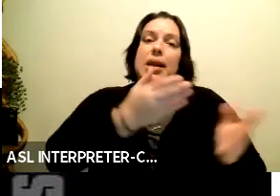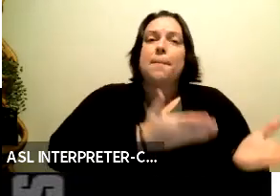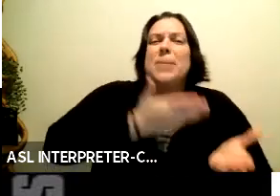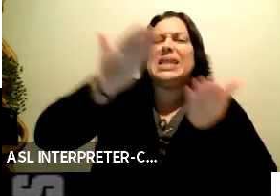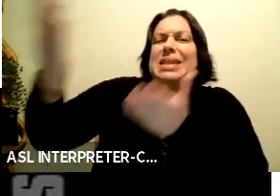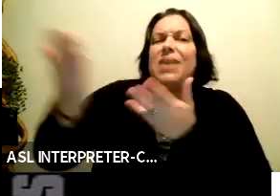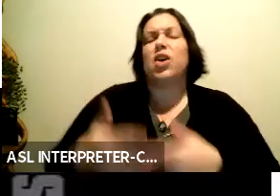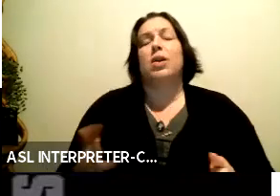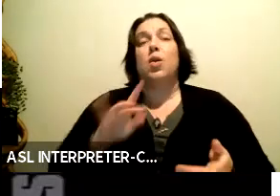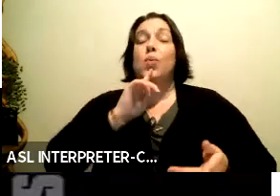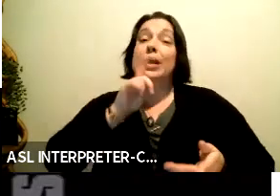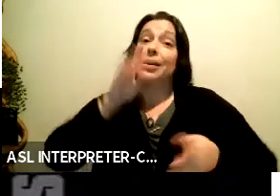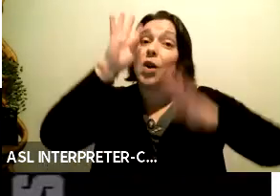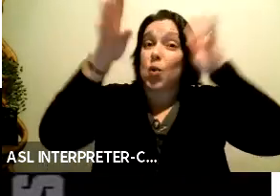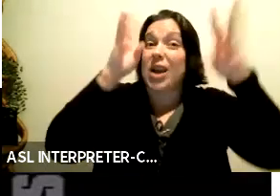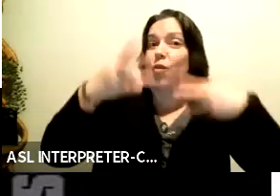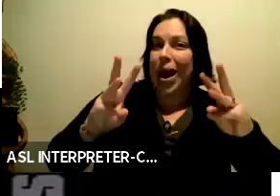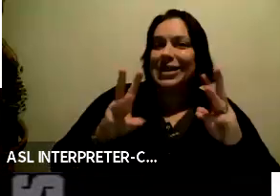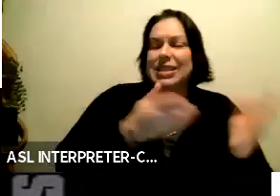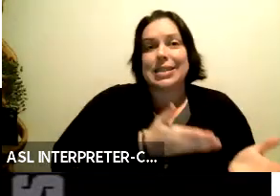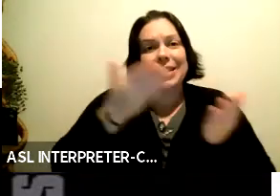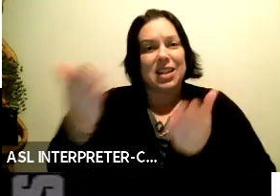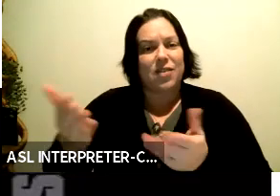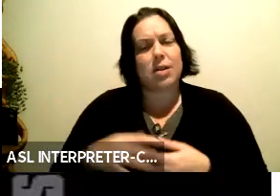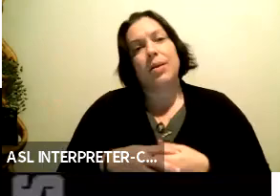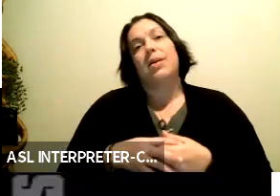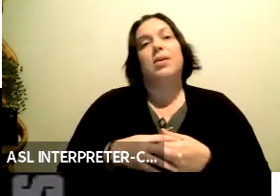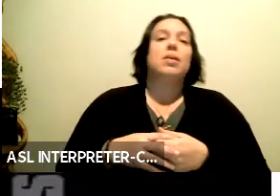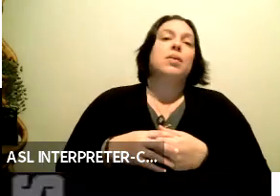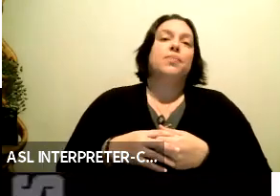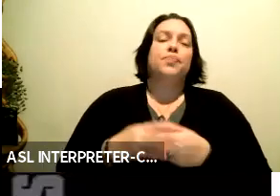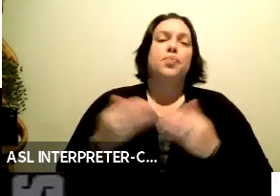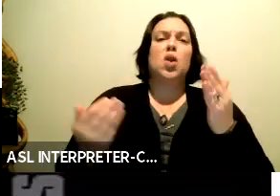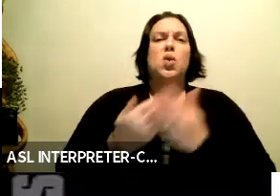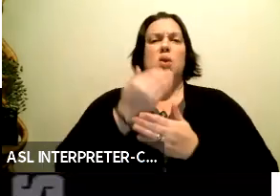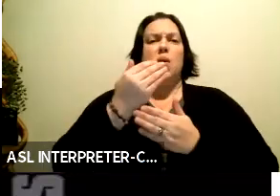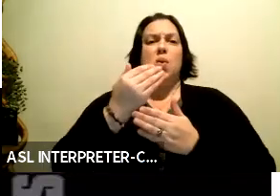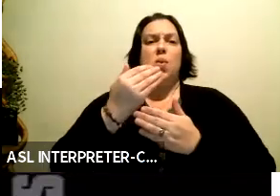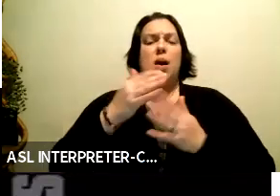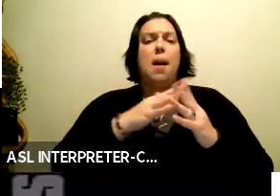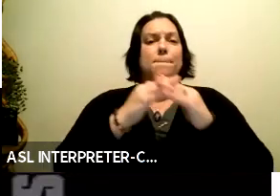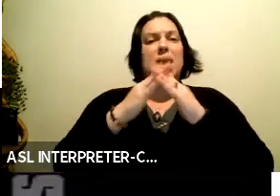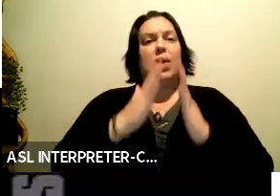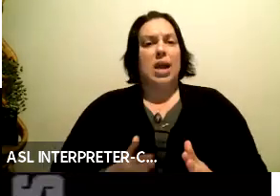innovative ways. There's a new Americans task force that is thinking about communities who are